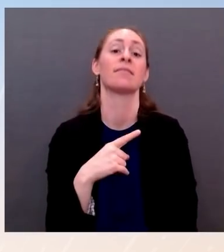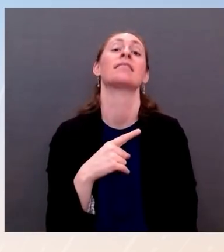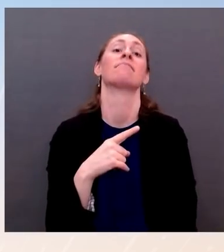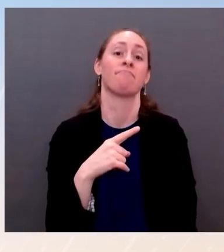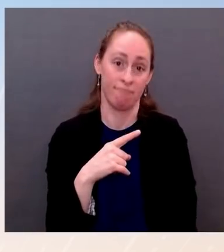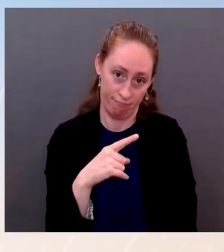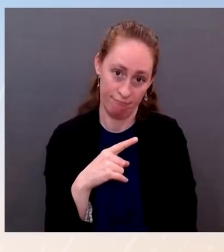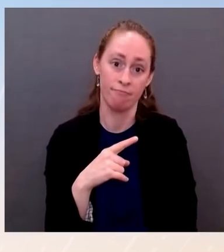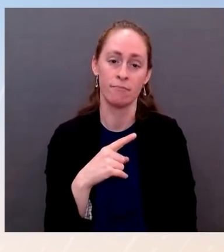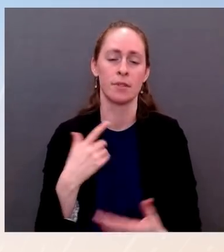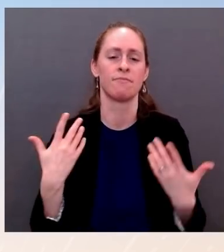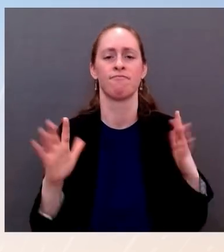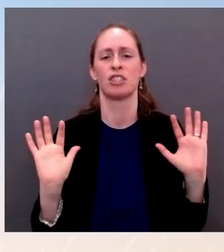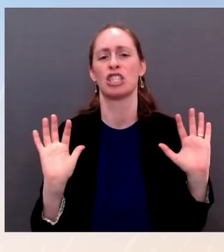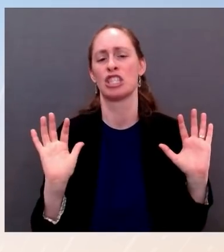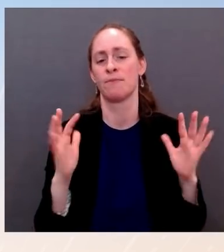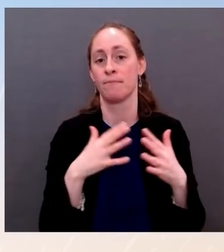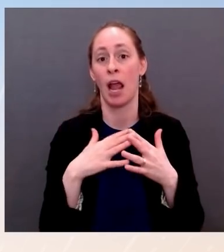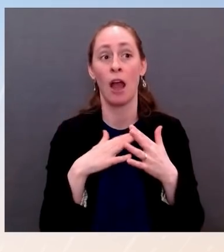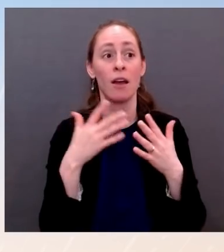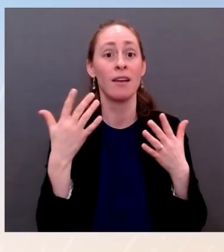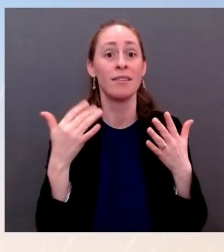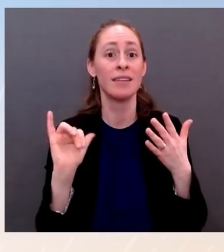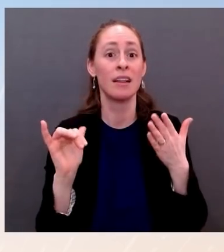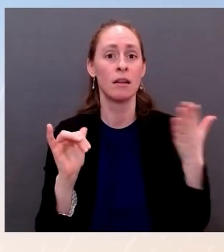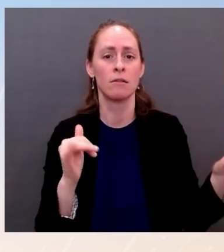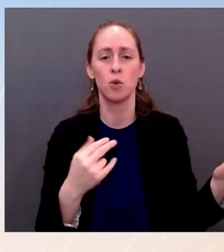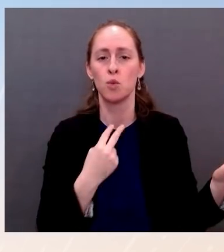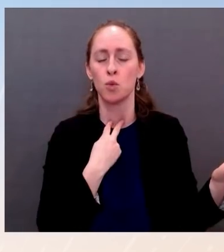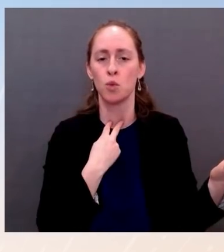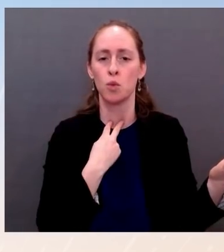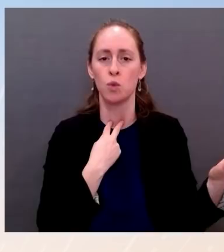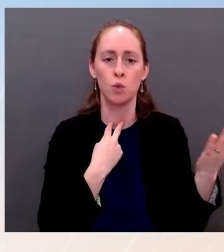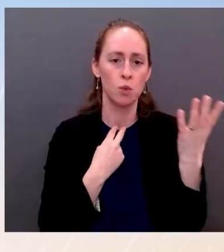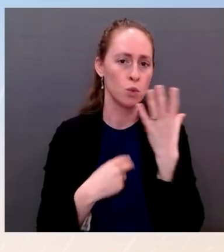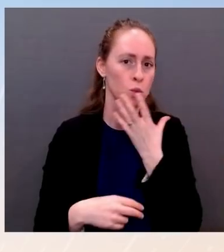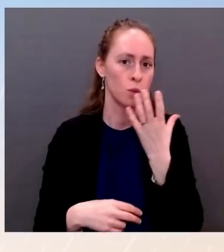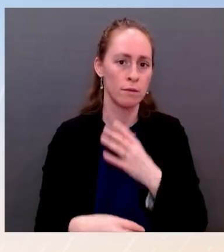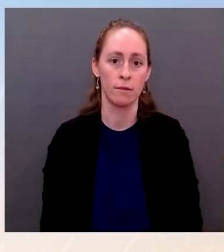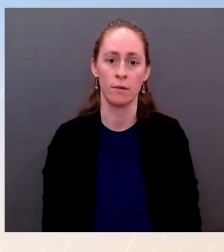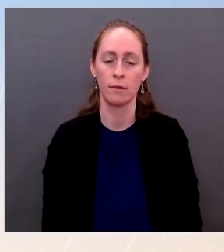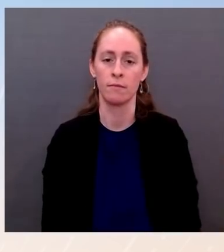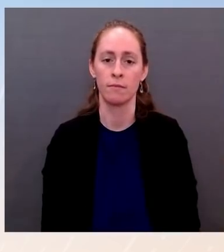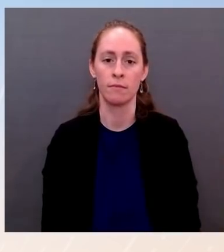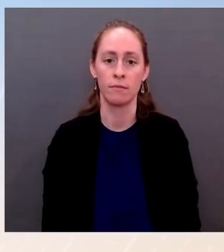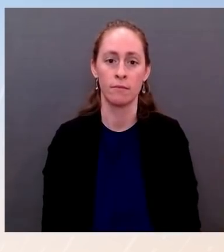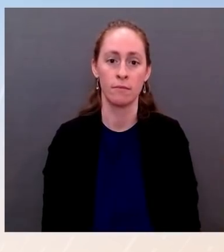as you heard him say, of him making that decision. But he could make that decision at any point. And we want to be very clear